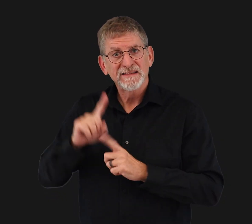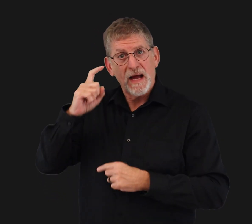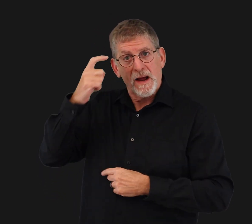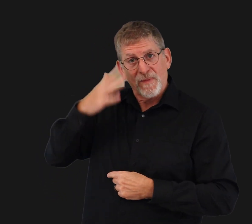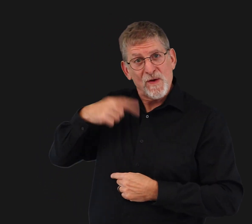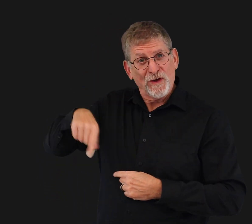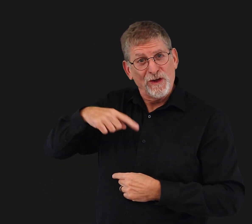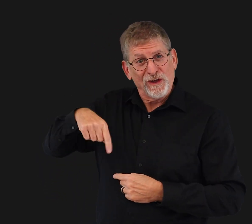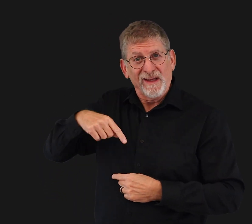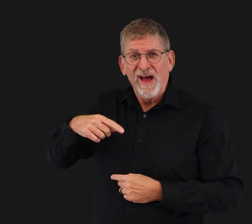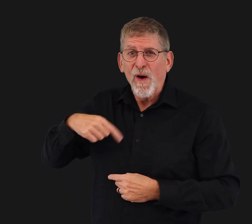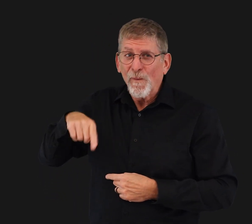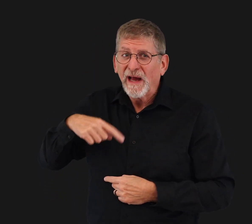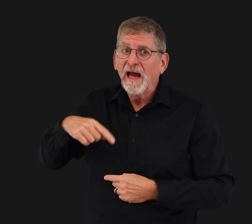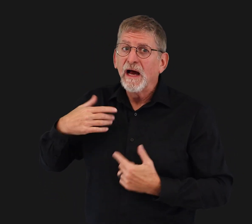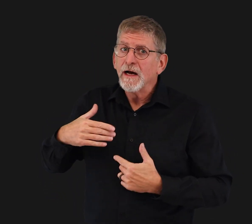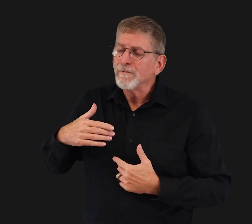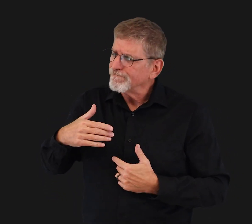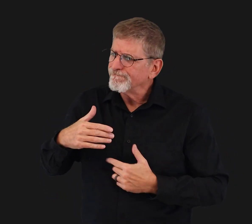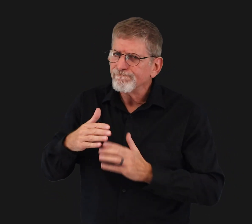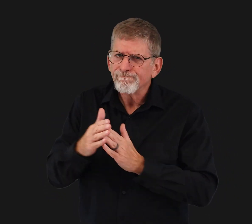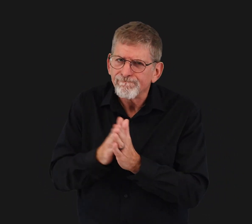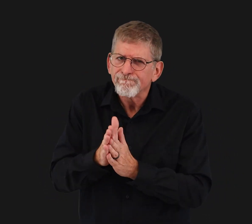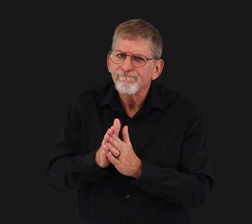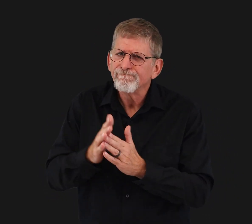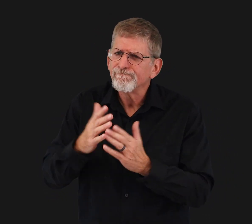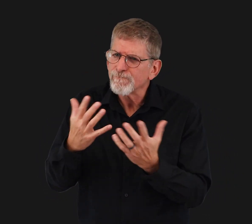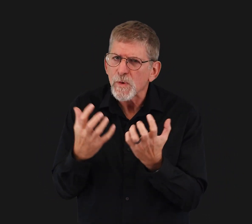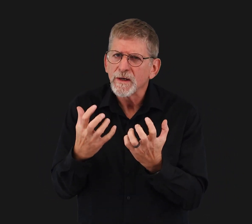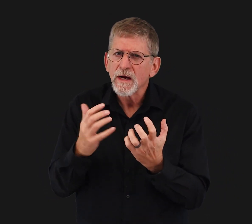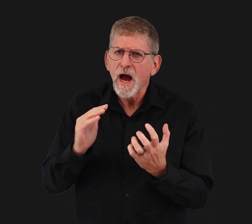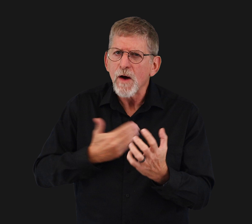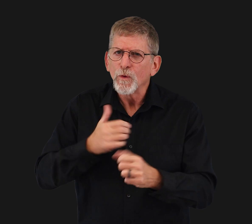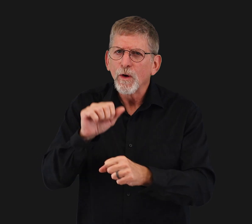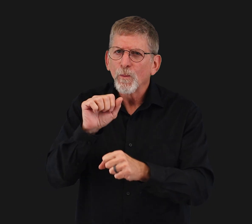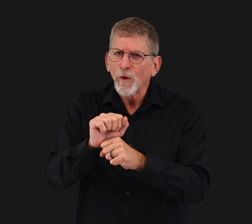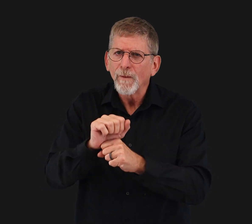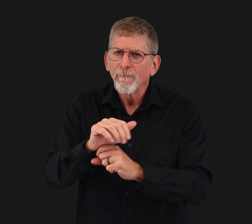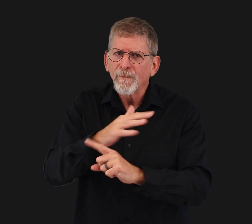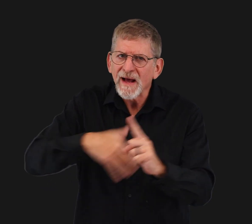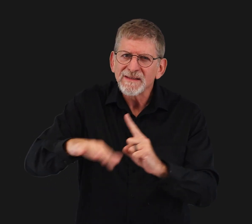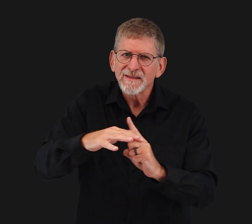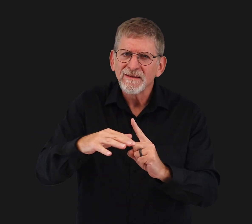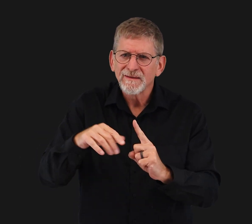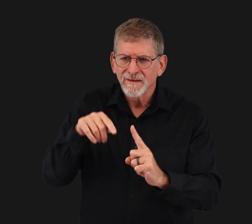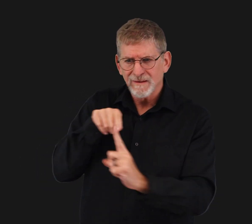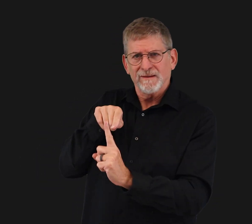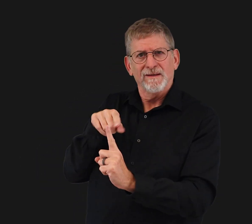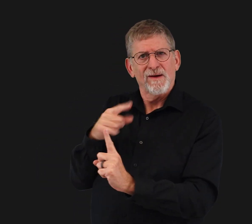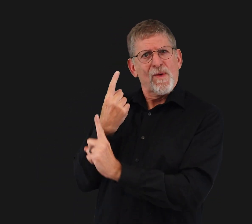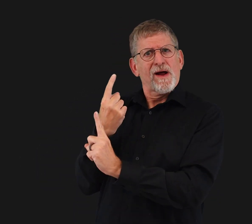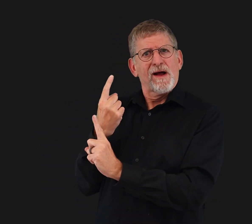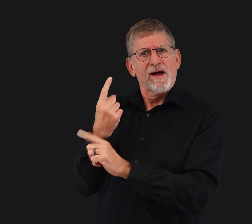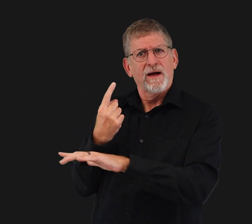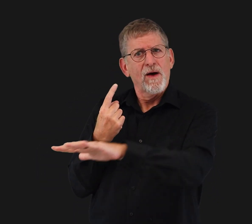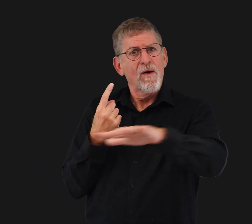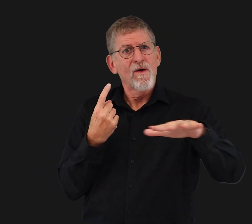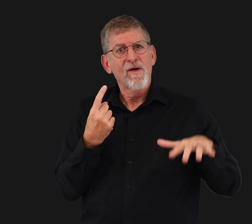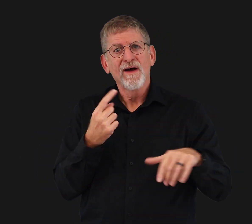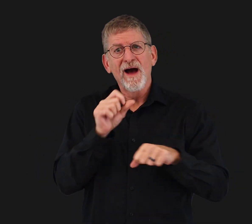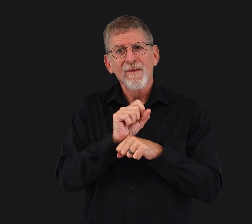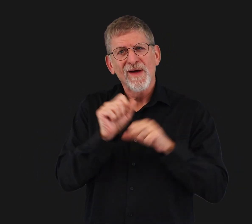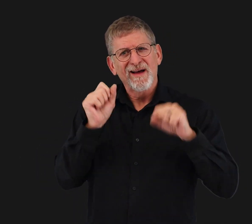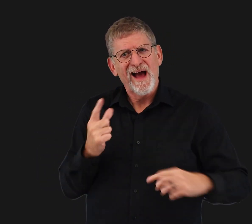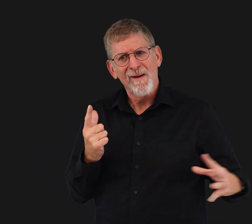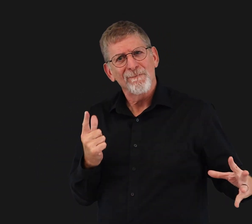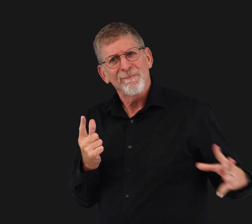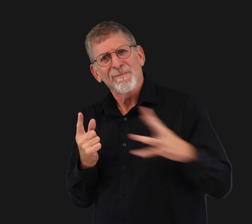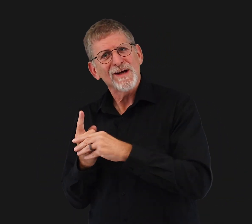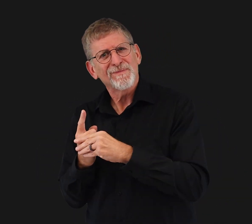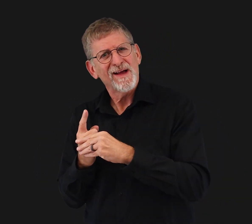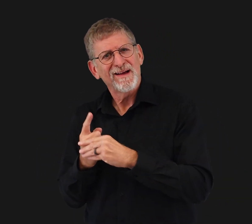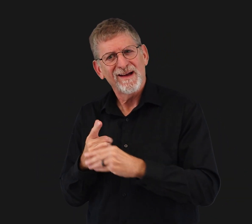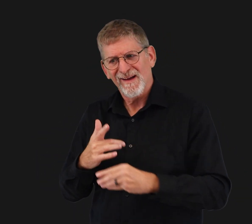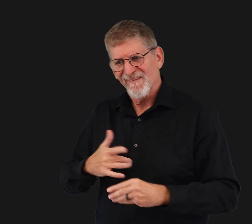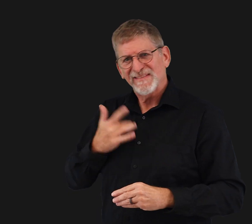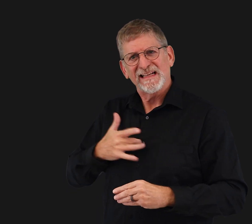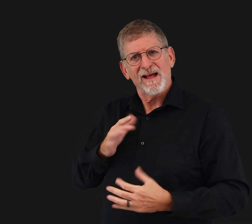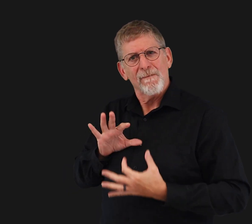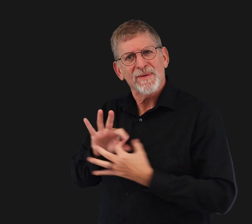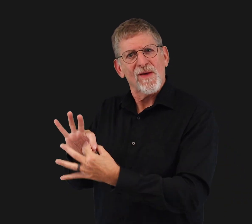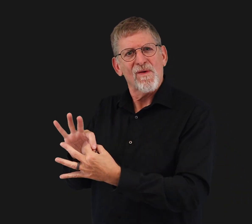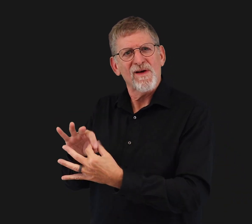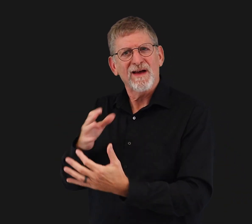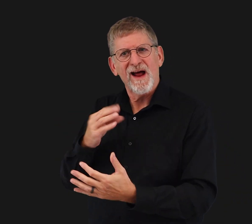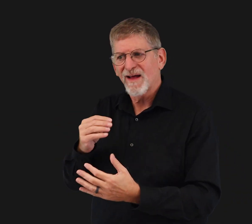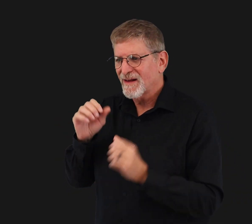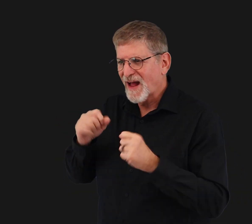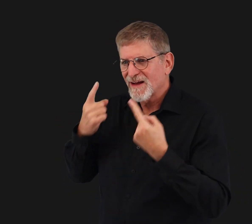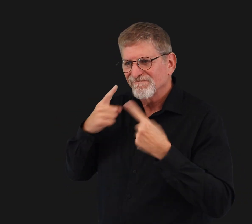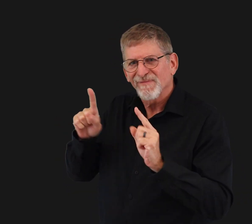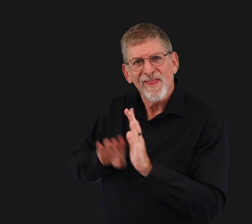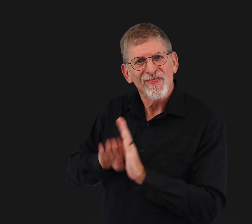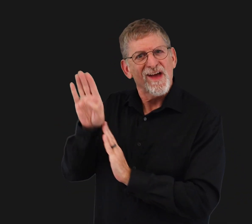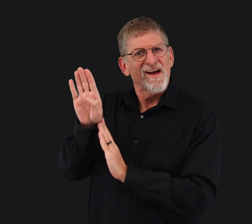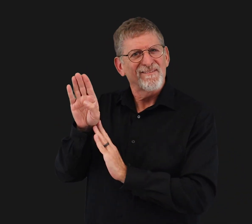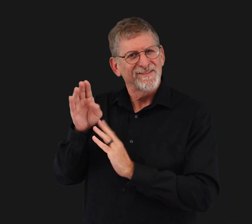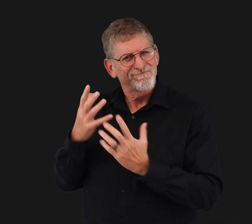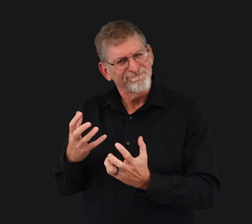As an employer, we are determined that our workplace be one where every employee can participate, belong and thrive.